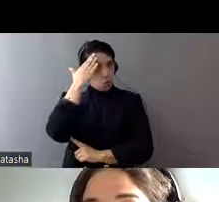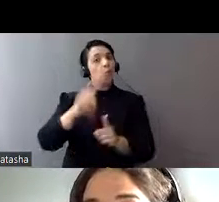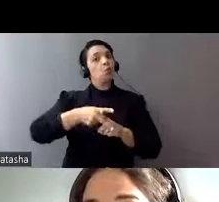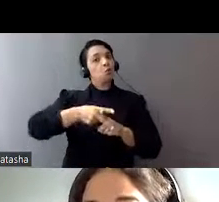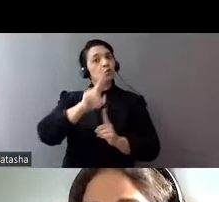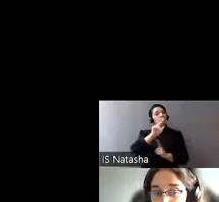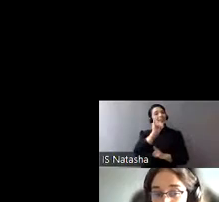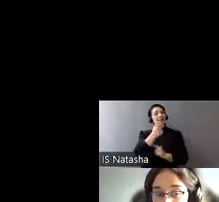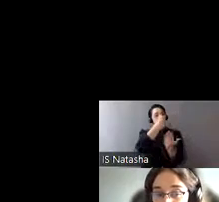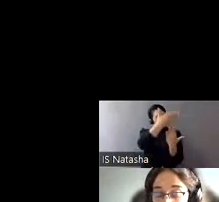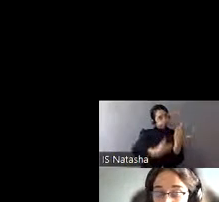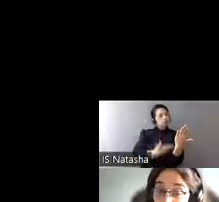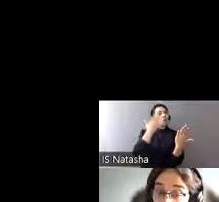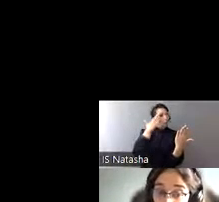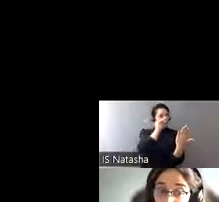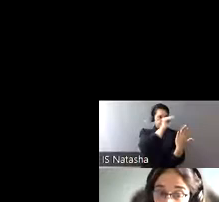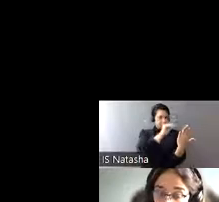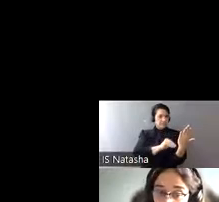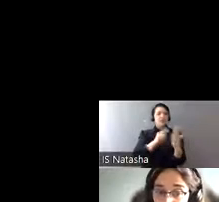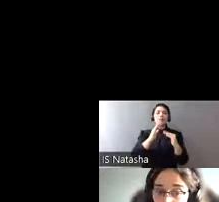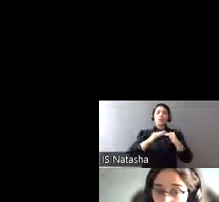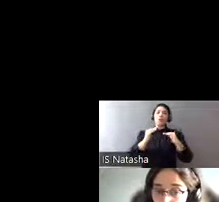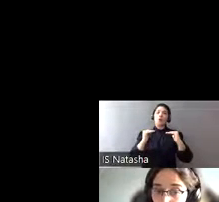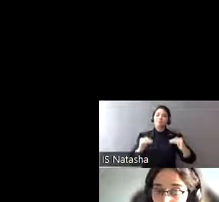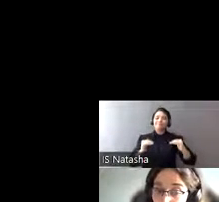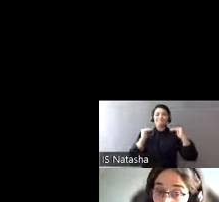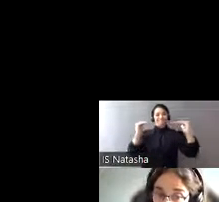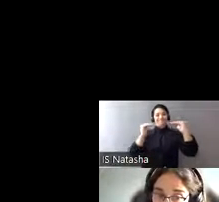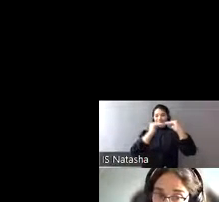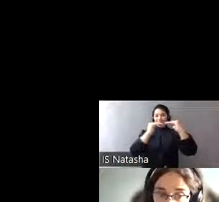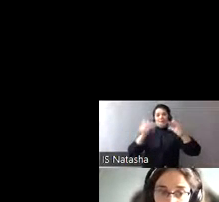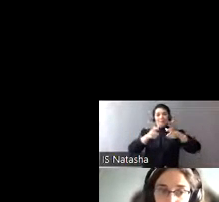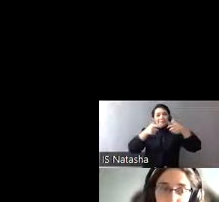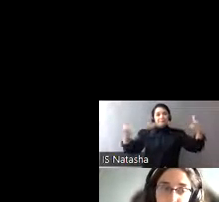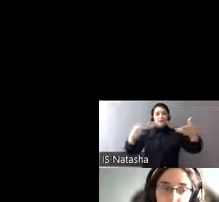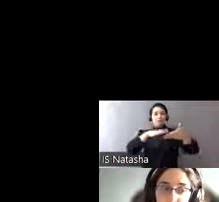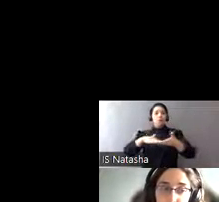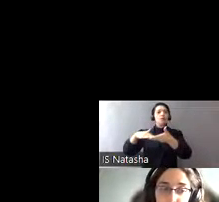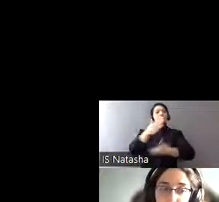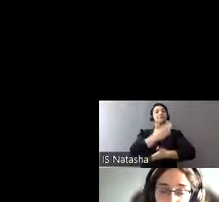It was more high level organizations, so, bigger organizations, which was a need for